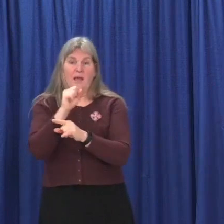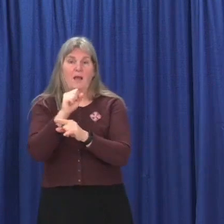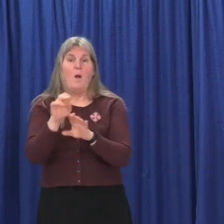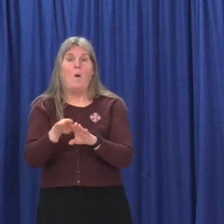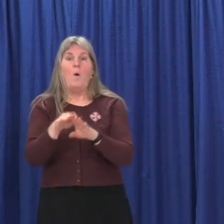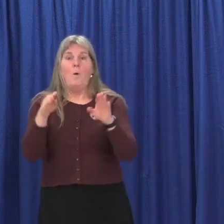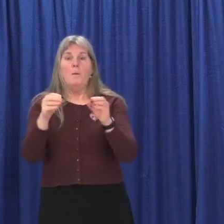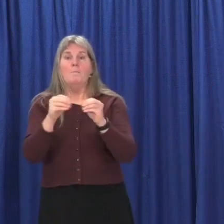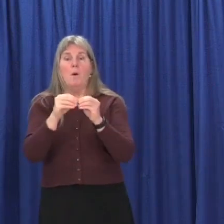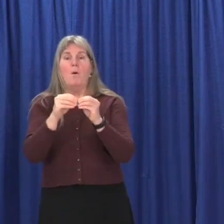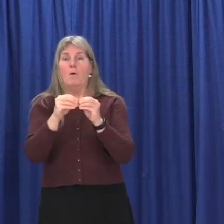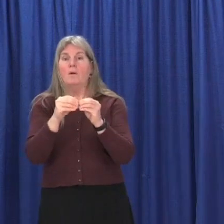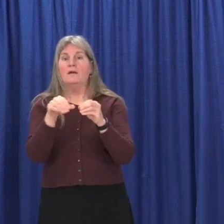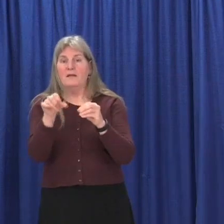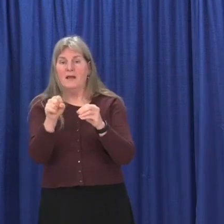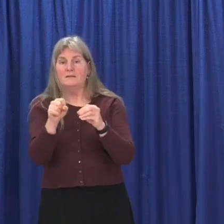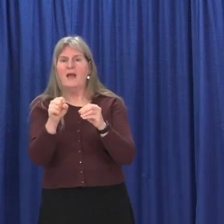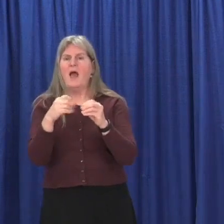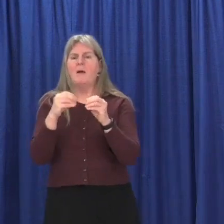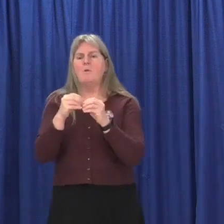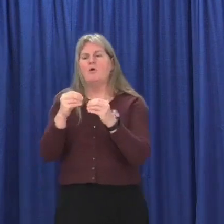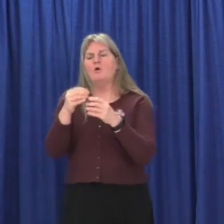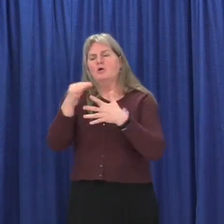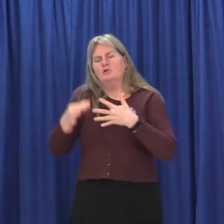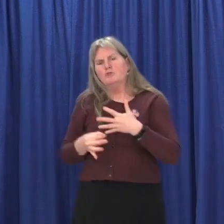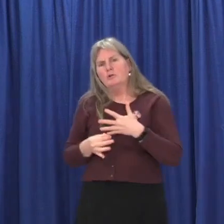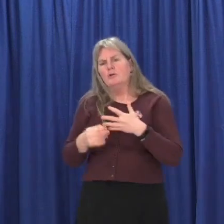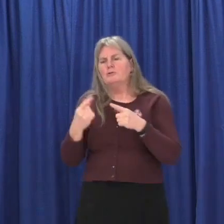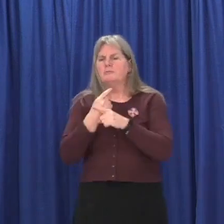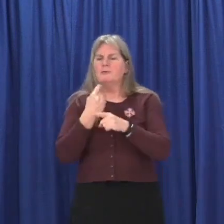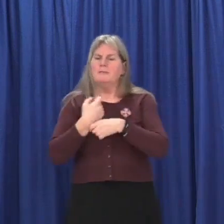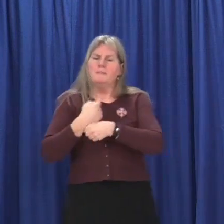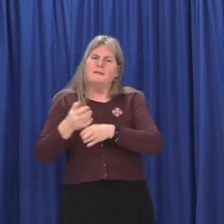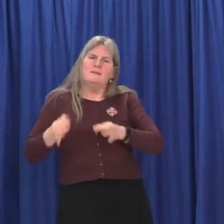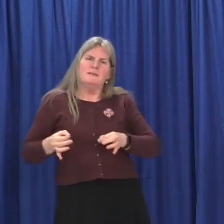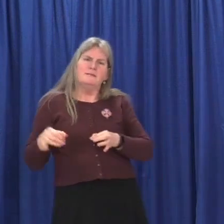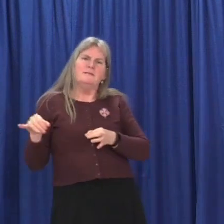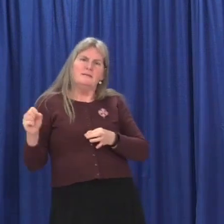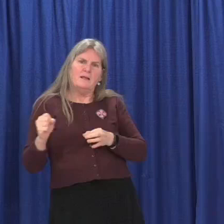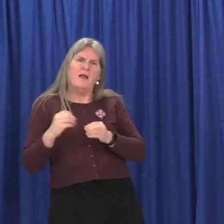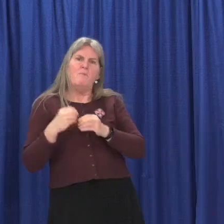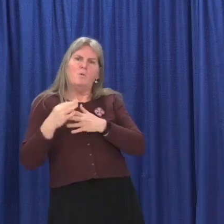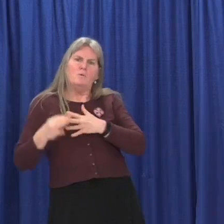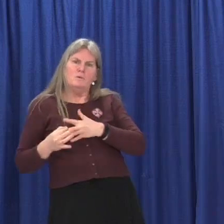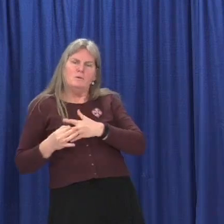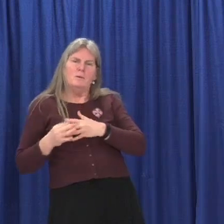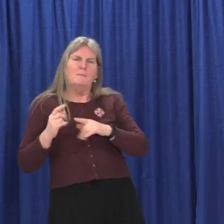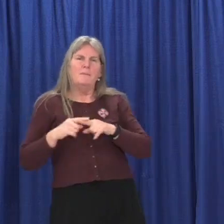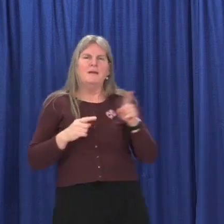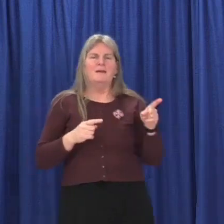have choices and make choices about reasonable actions at this time. I know while this is welcome